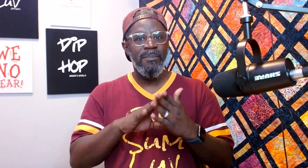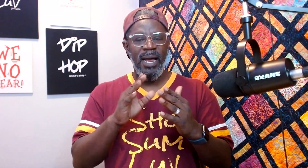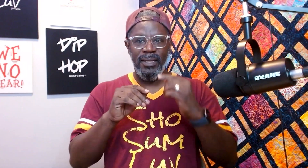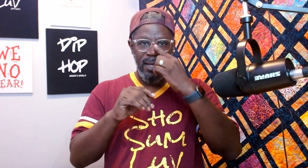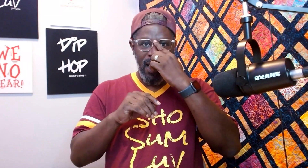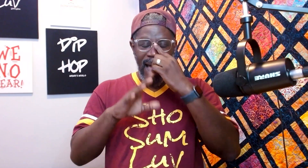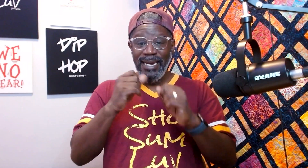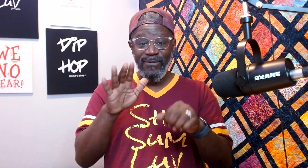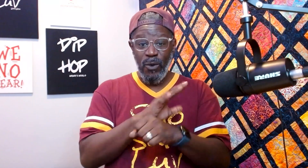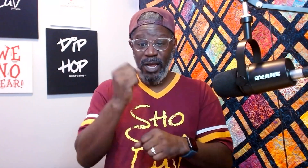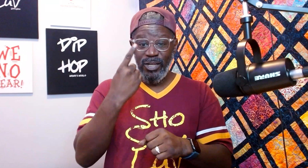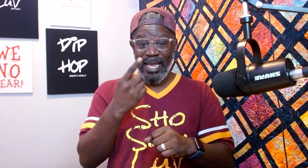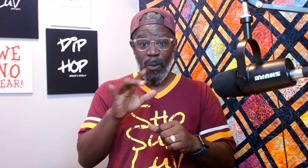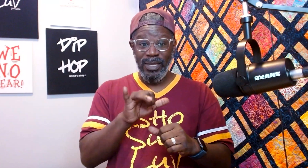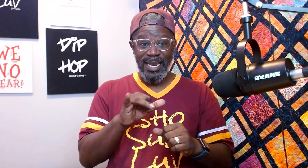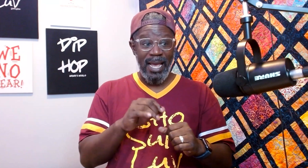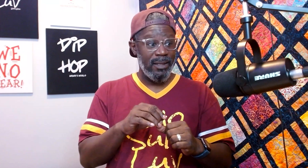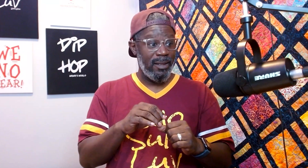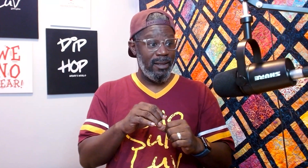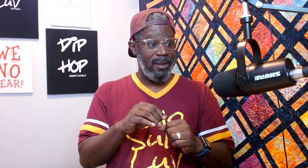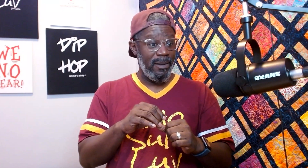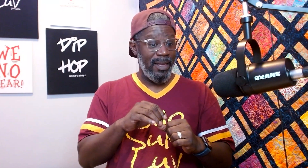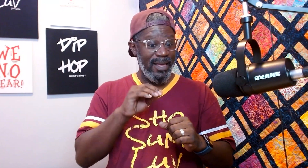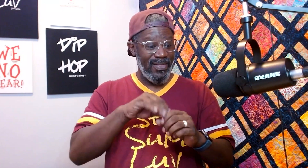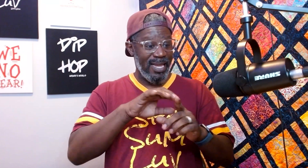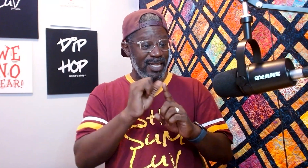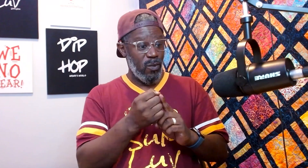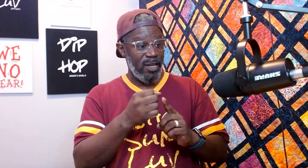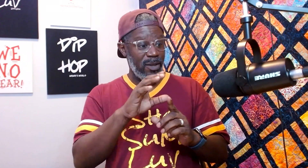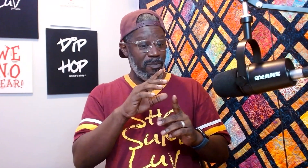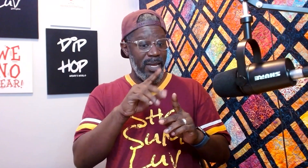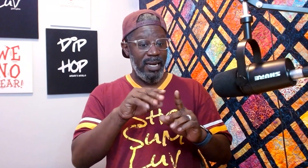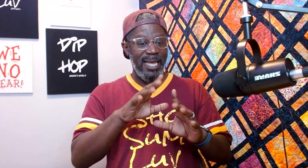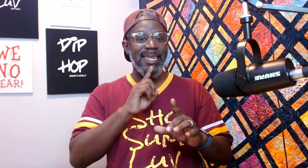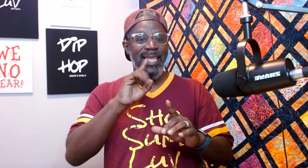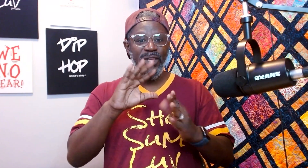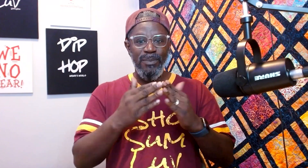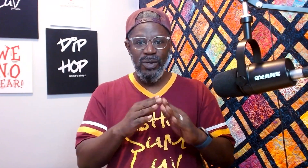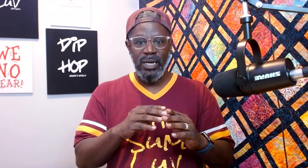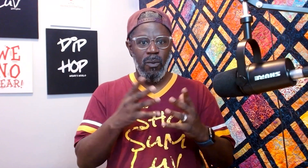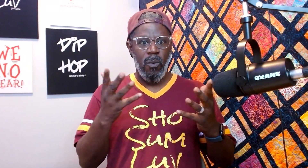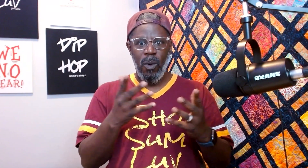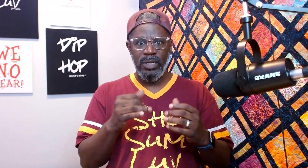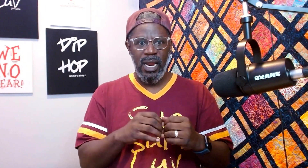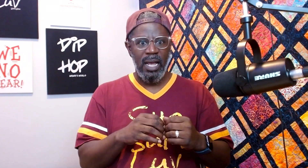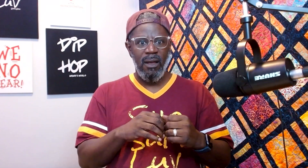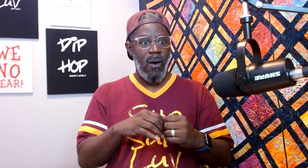But I didn't fully understand what it's like in that situation, being in the Deaf community. What was it like?